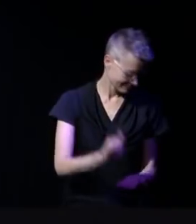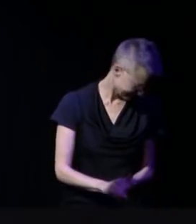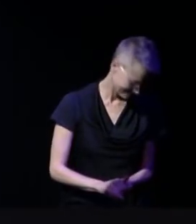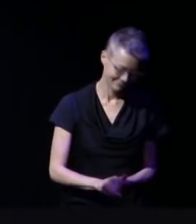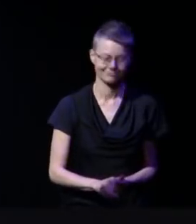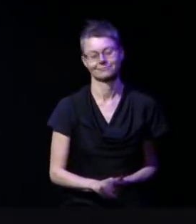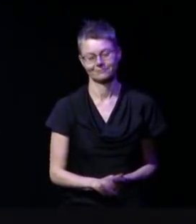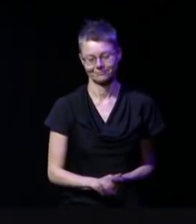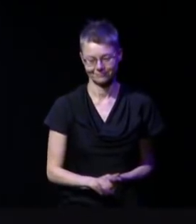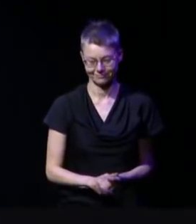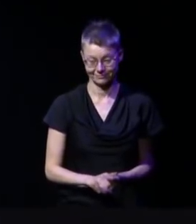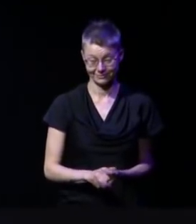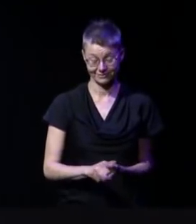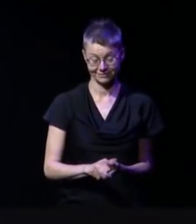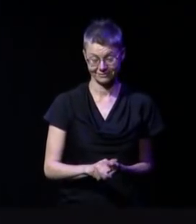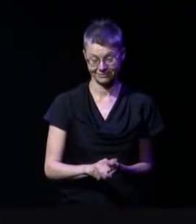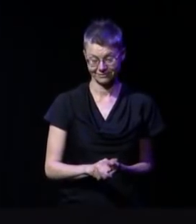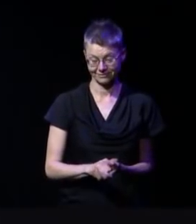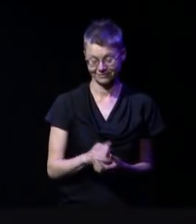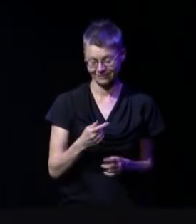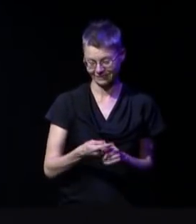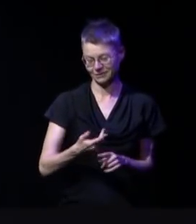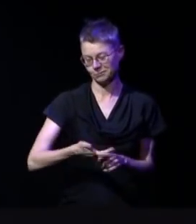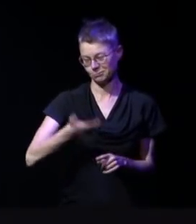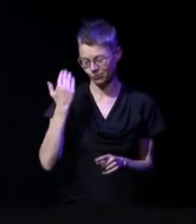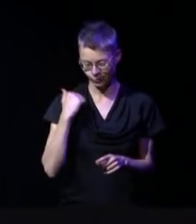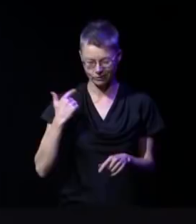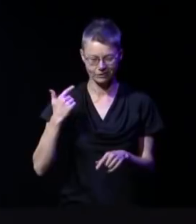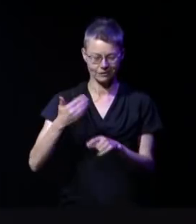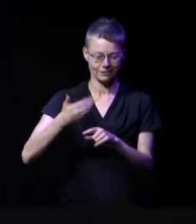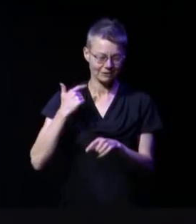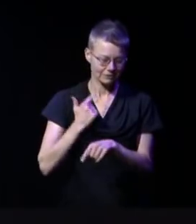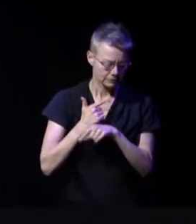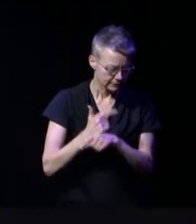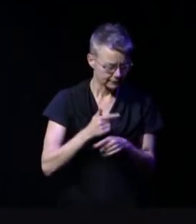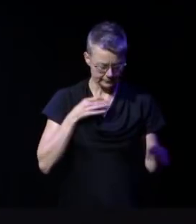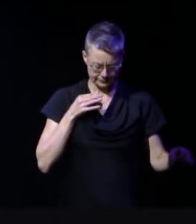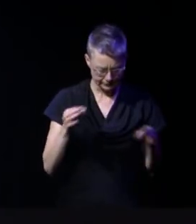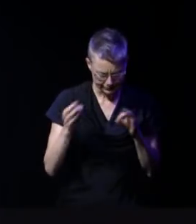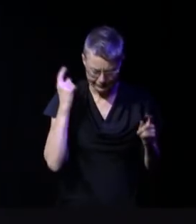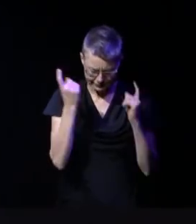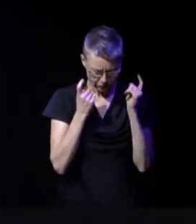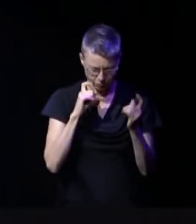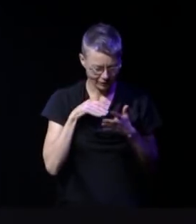and even before that, talking and planning and thinking about what would be helpful to discuss today.